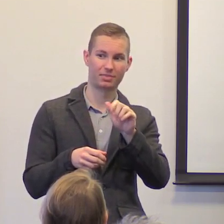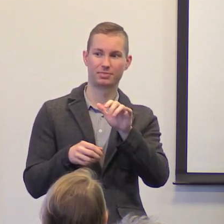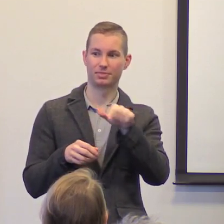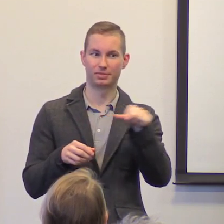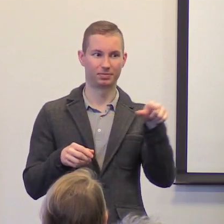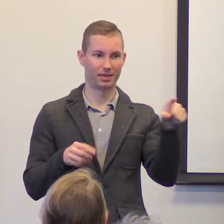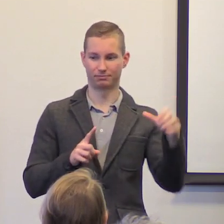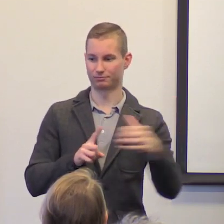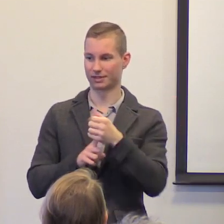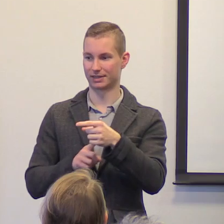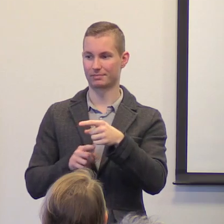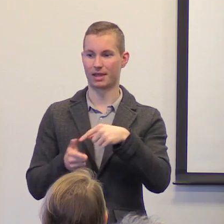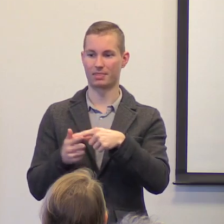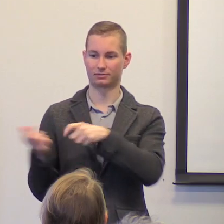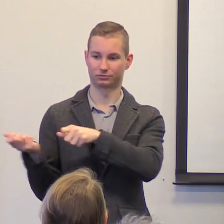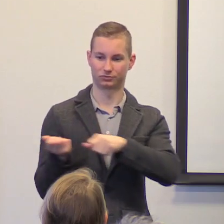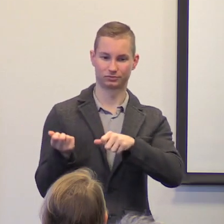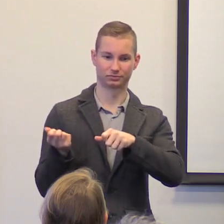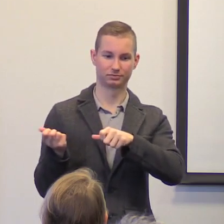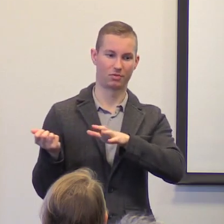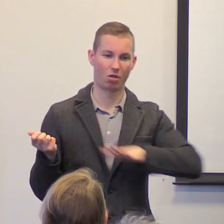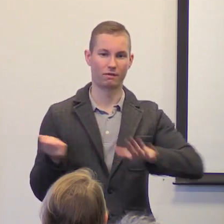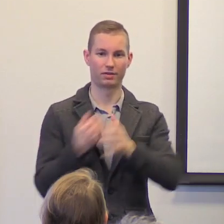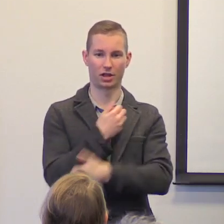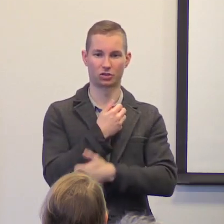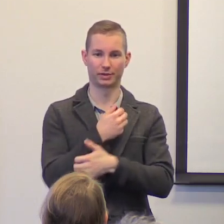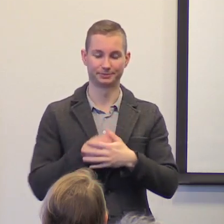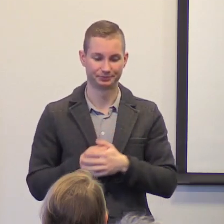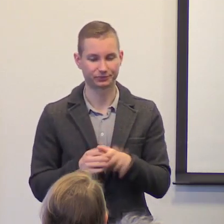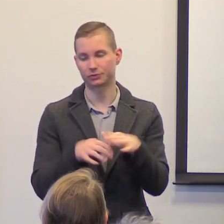So Lee Gelernt brought a lawsuit on his behalf and long story about what happened.